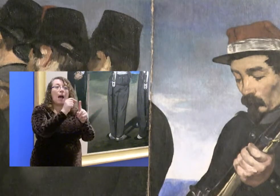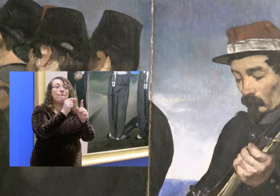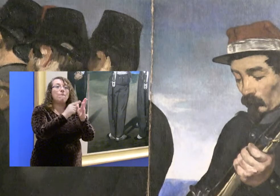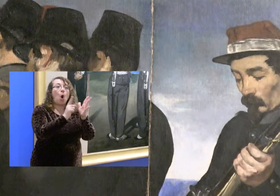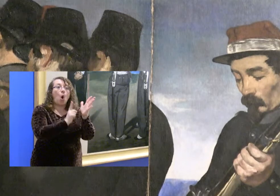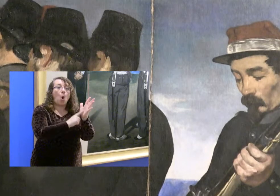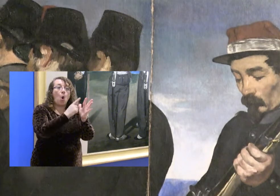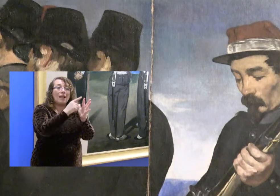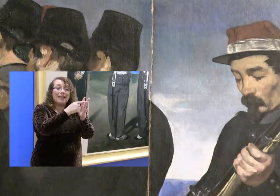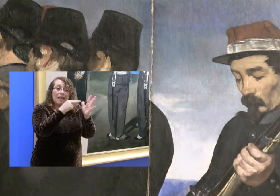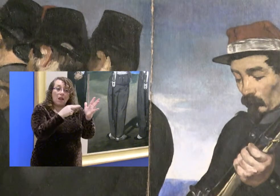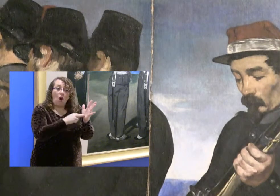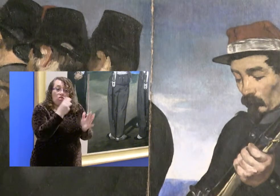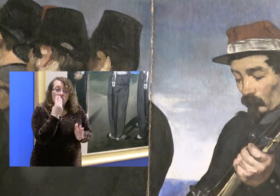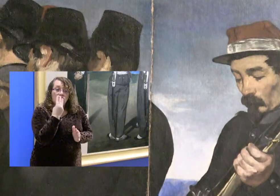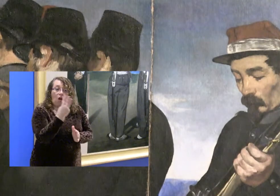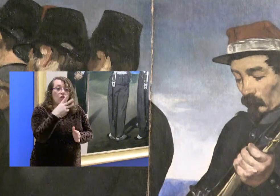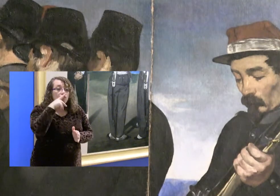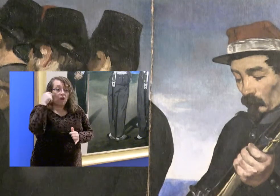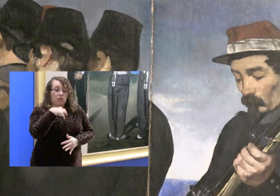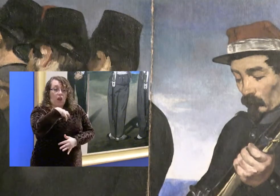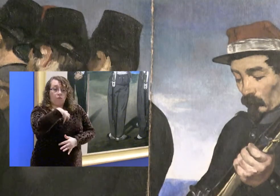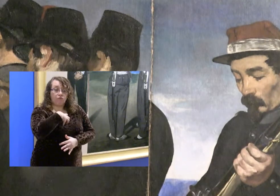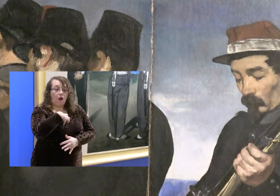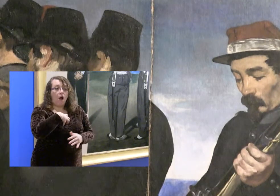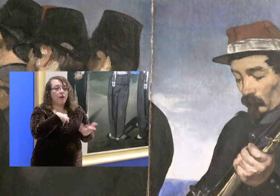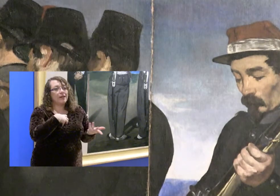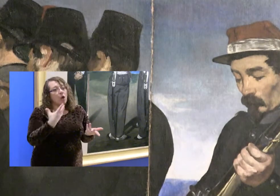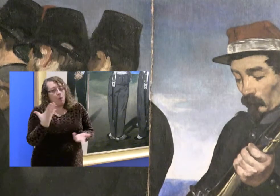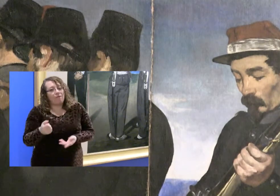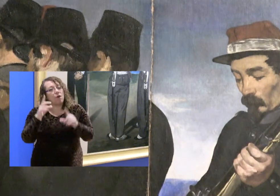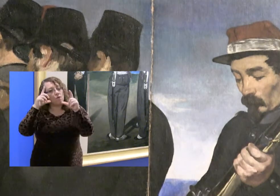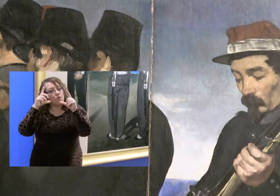In photographs of the actual squad, copies of which we have displayed here,